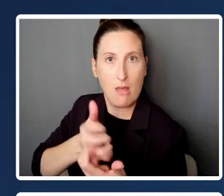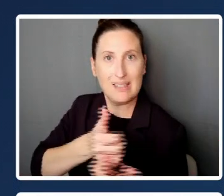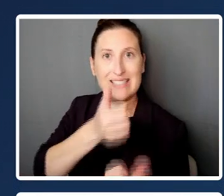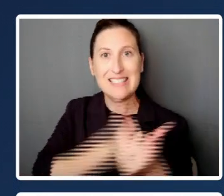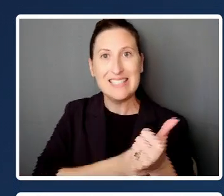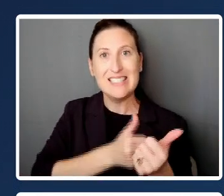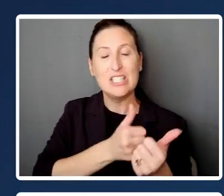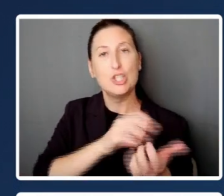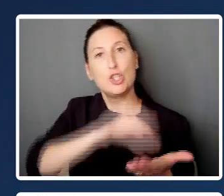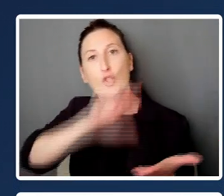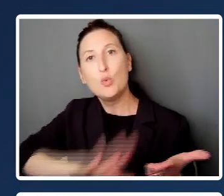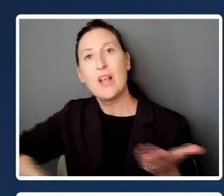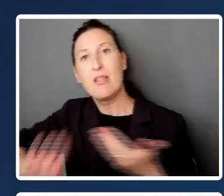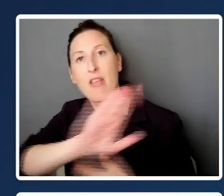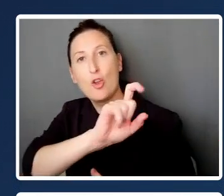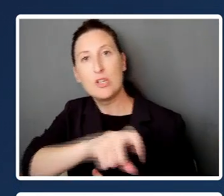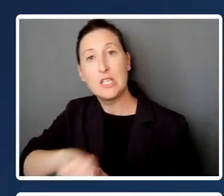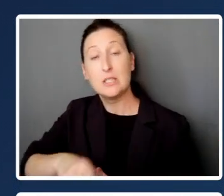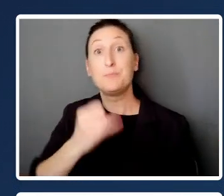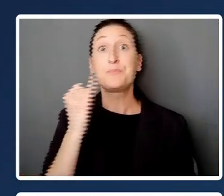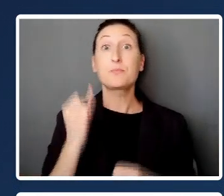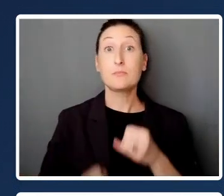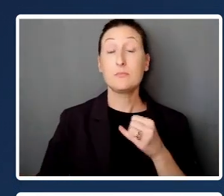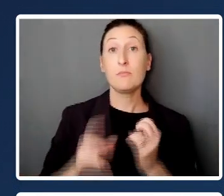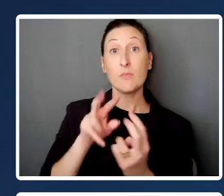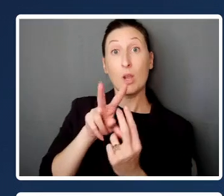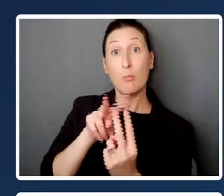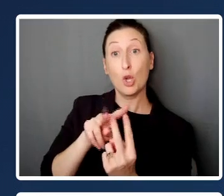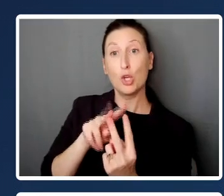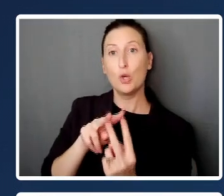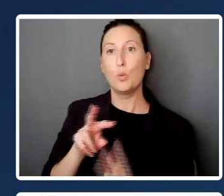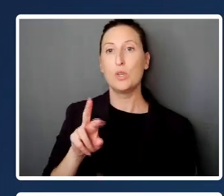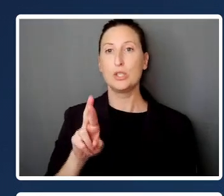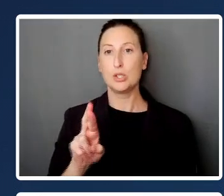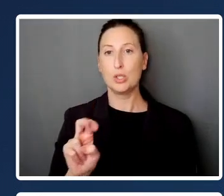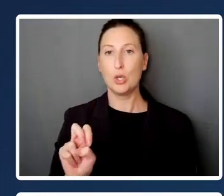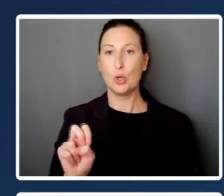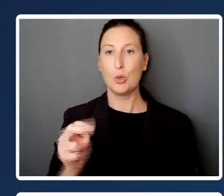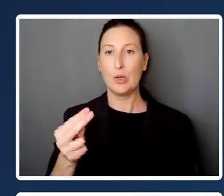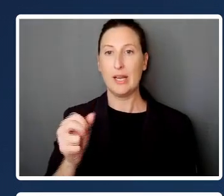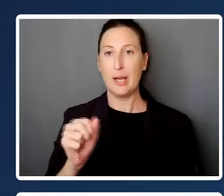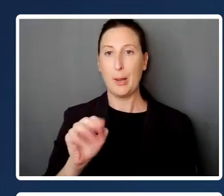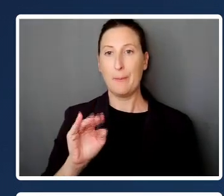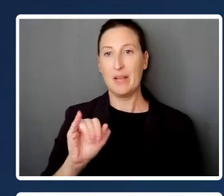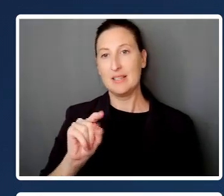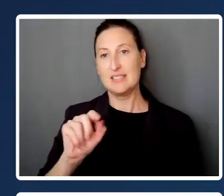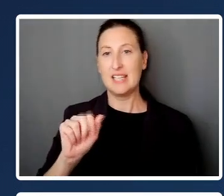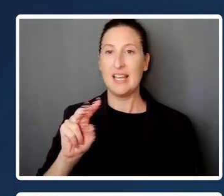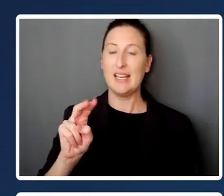we had was the Rehabilitative Services Administration in D.C. And as I said,